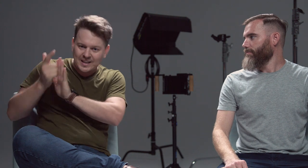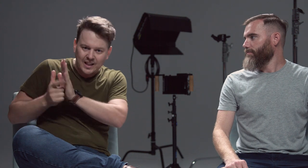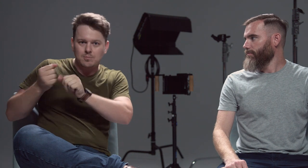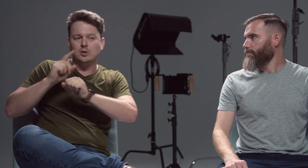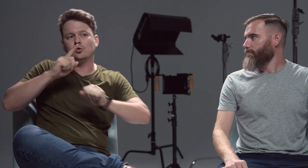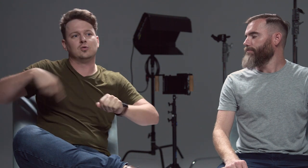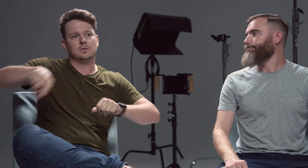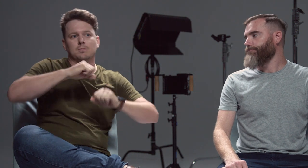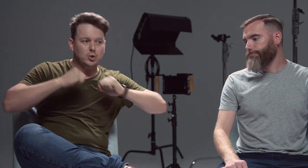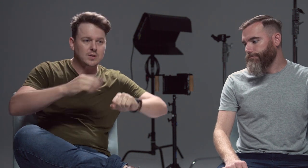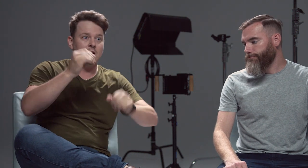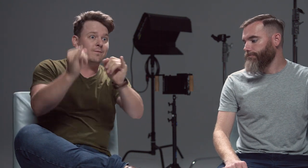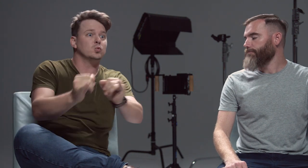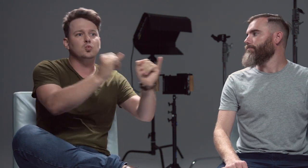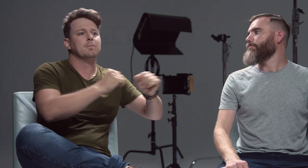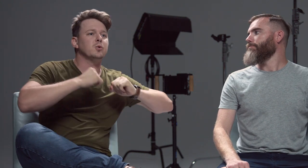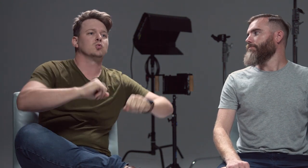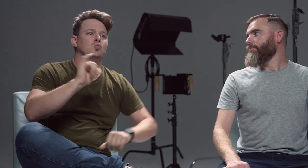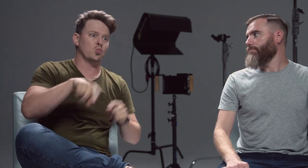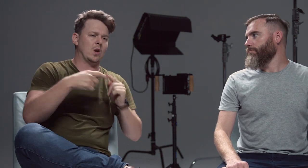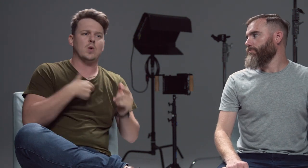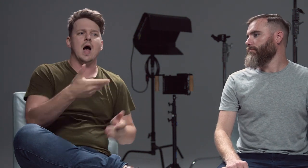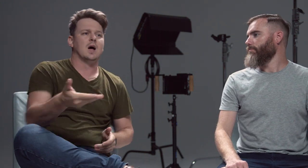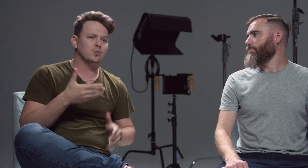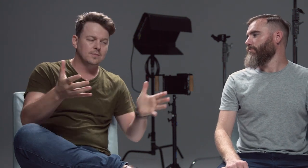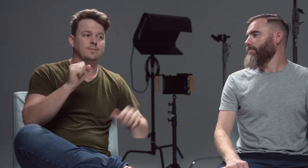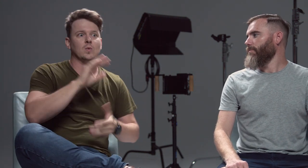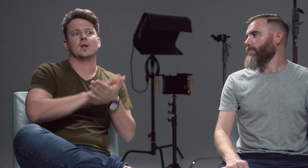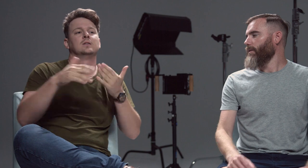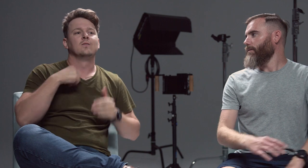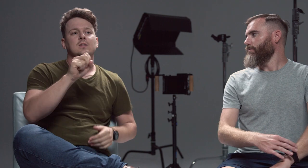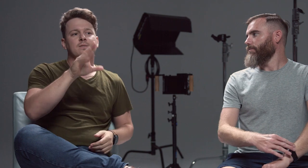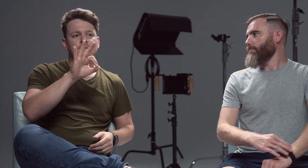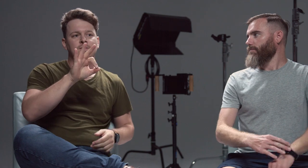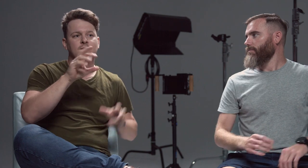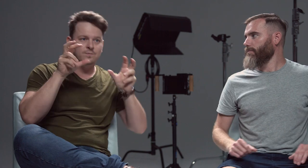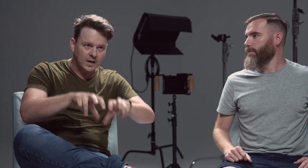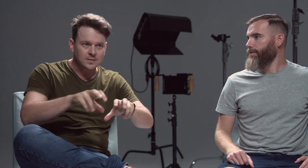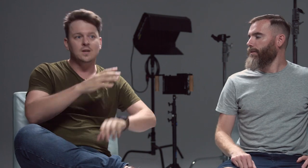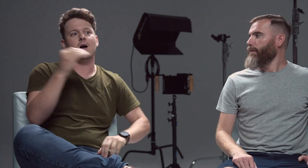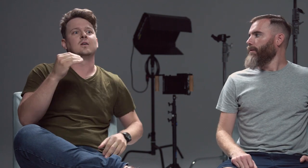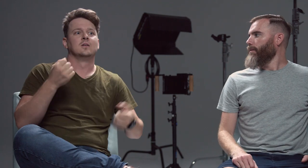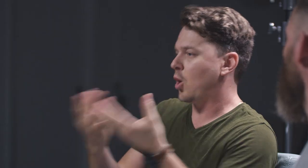paperwork, legal matters, making sure we're protected and that the individuals we hire are protected. So it's really nice to have the SVF invest in us,